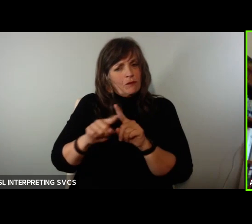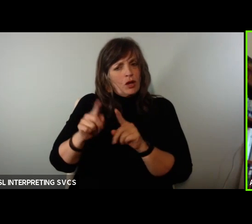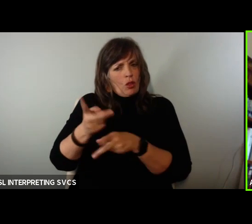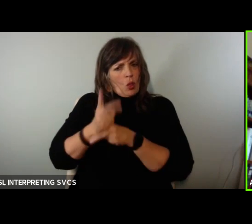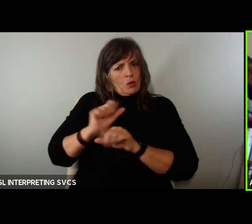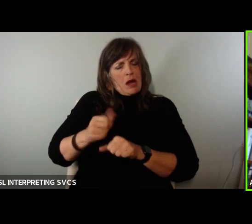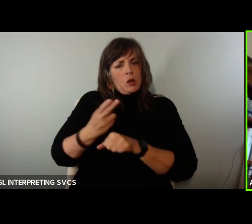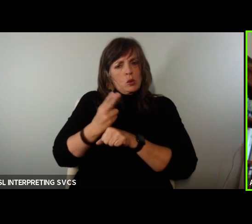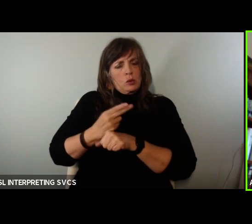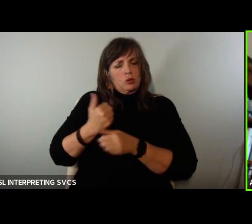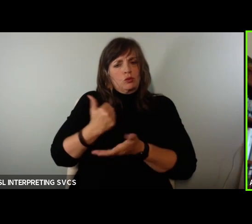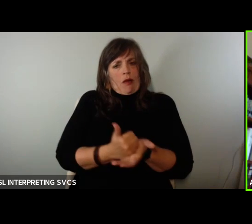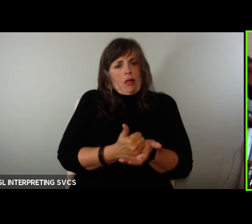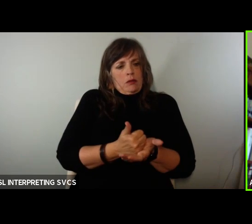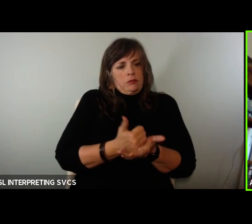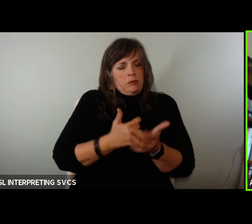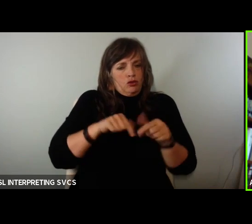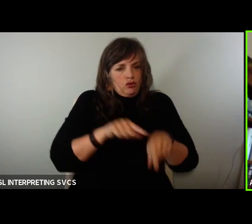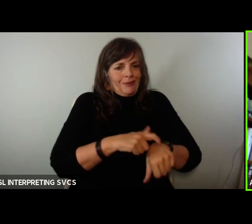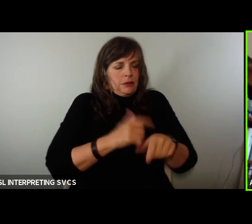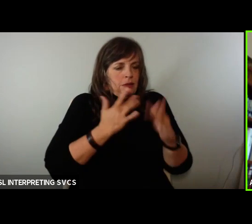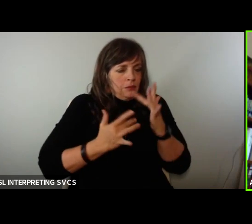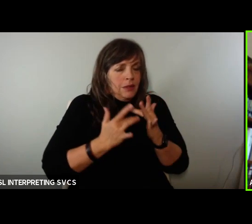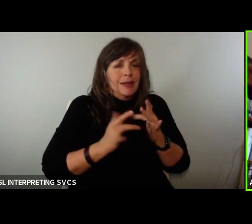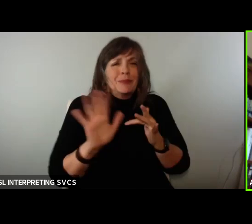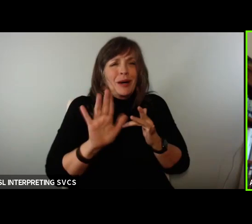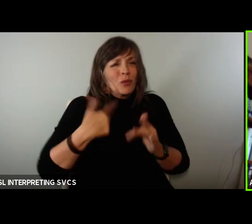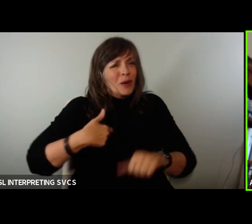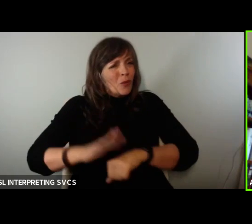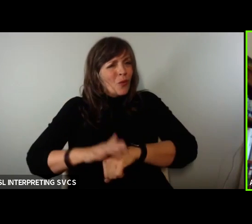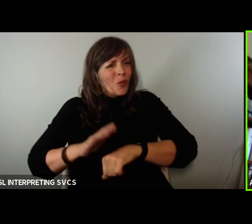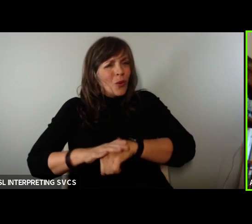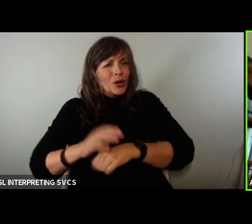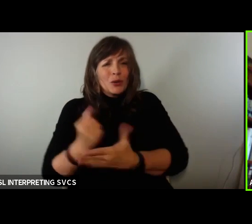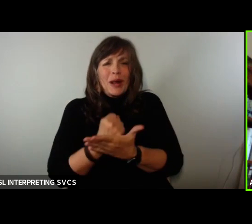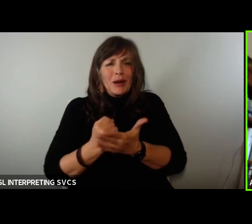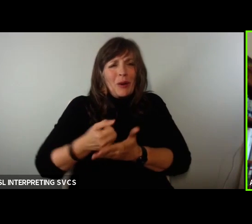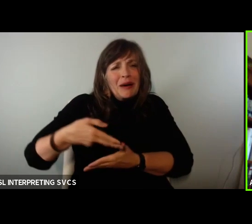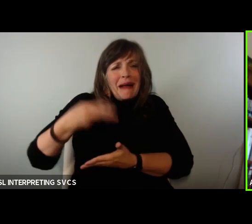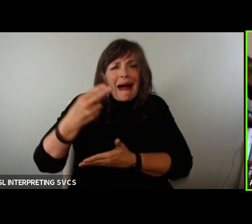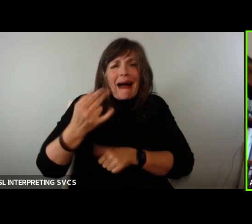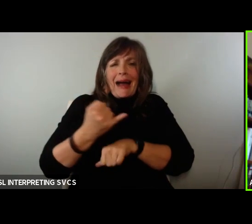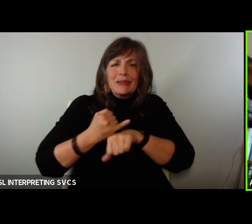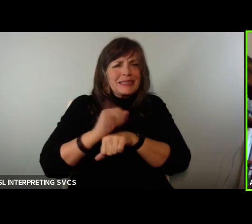as it may compound an already precarious situation. But if this is an option,